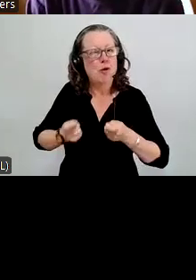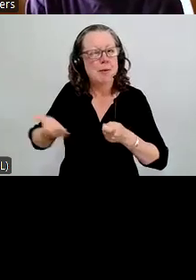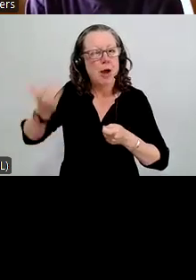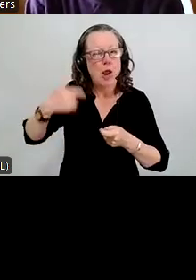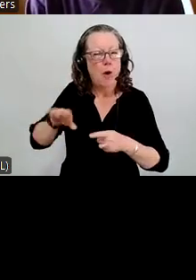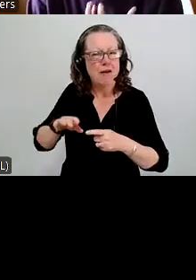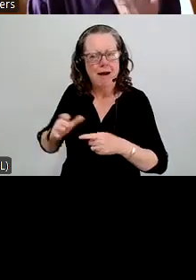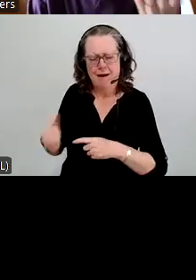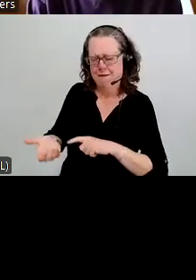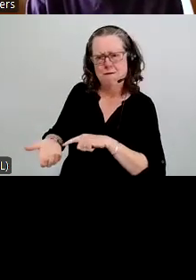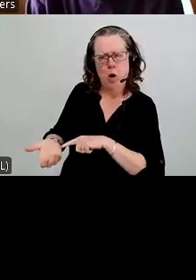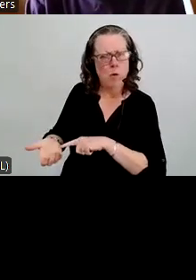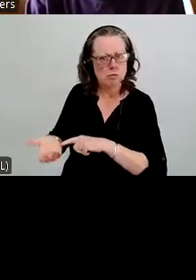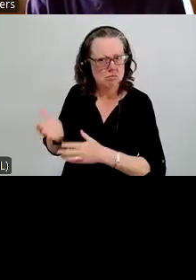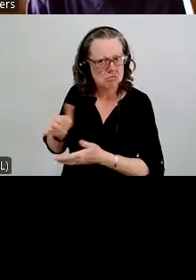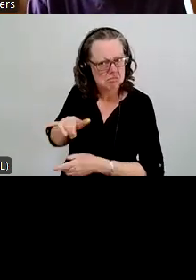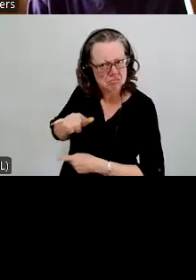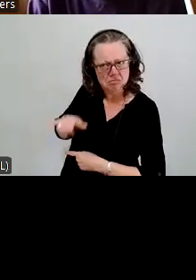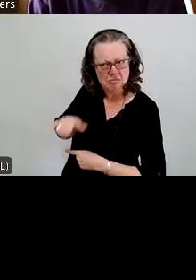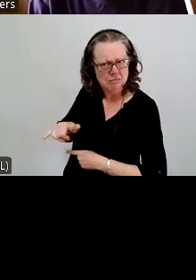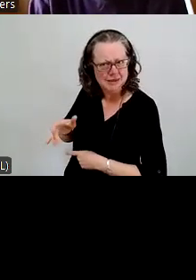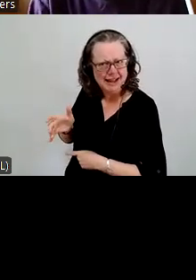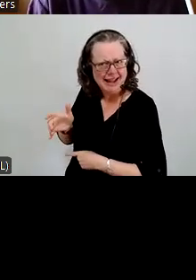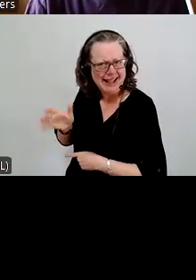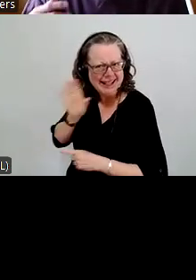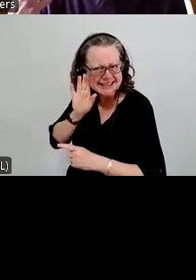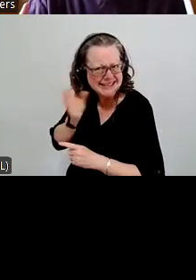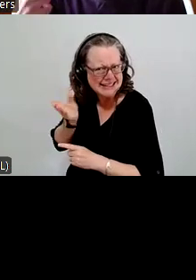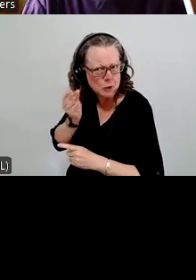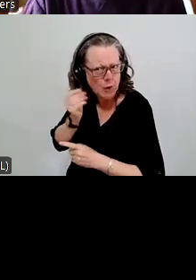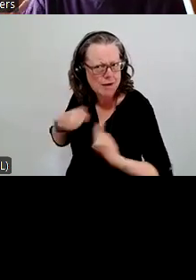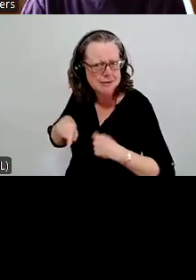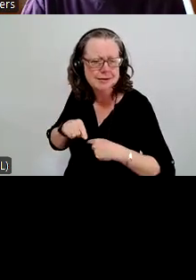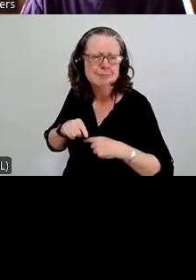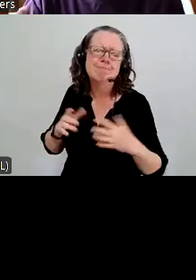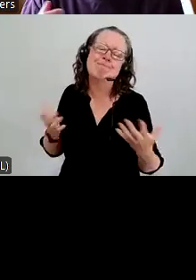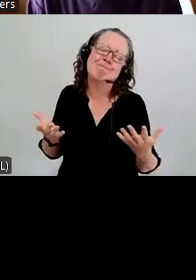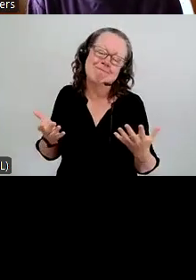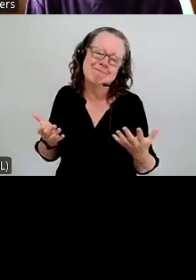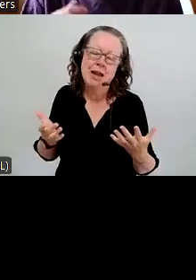that are happening in the digital sphere. Firstly, devices connected to the same network.